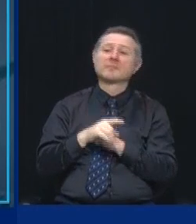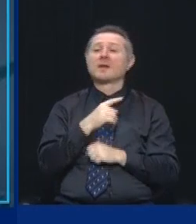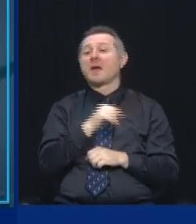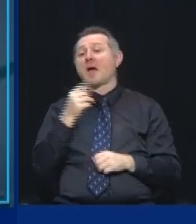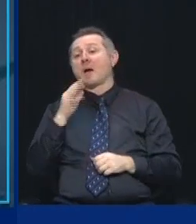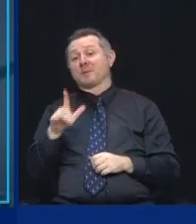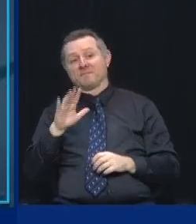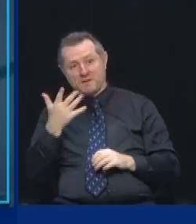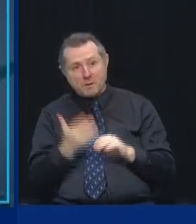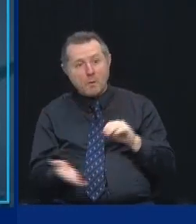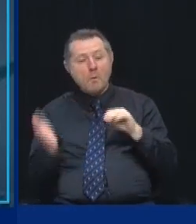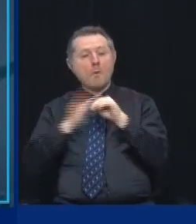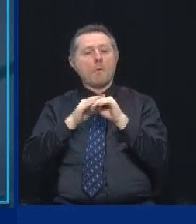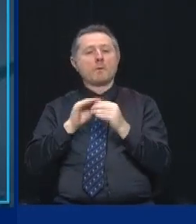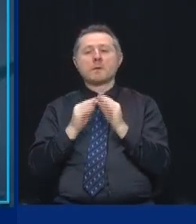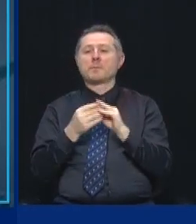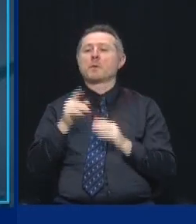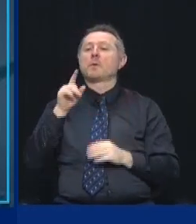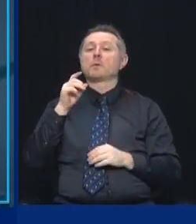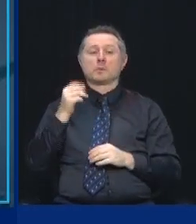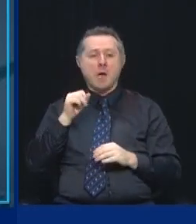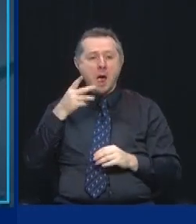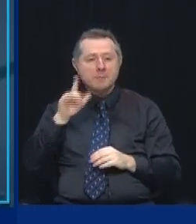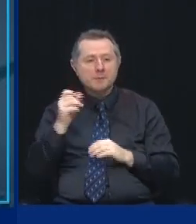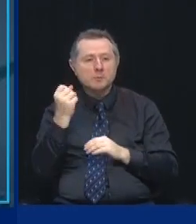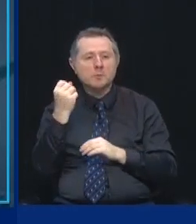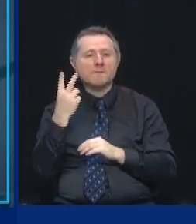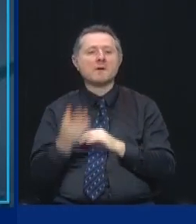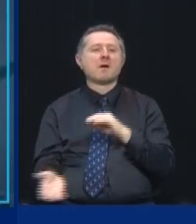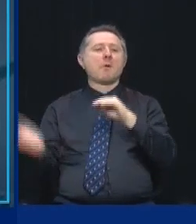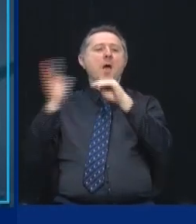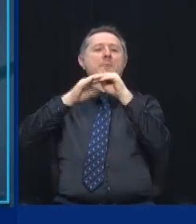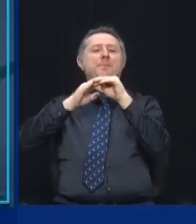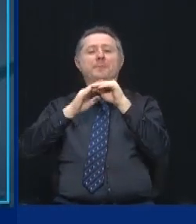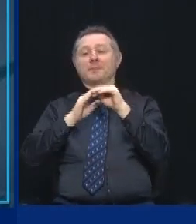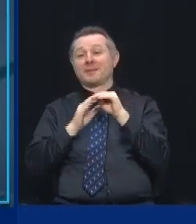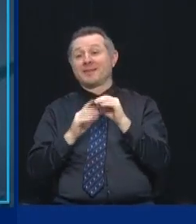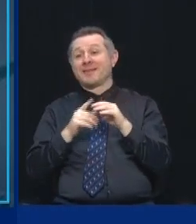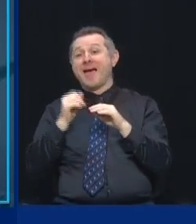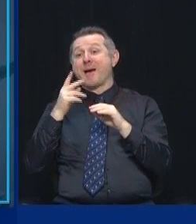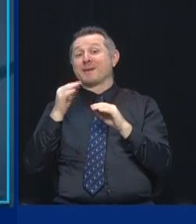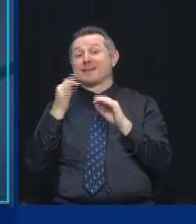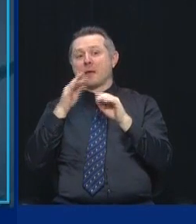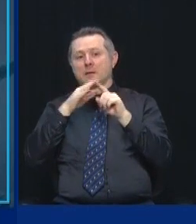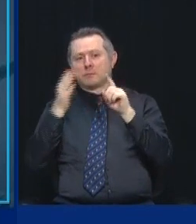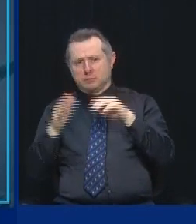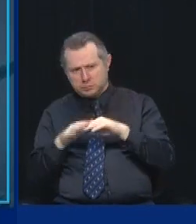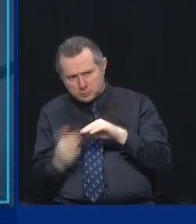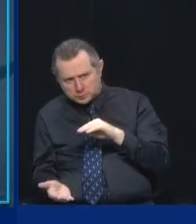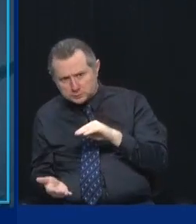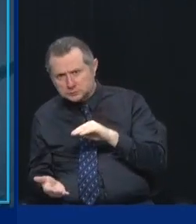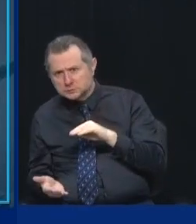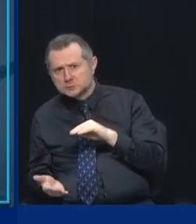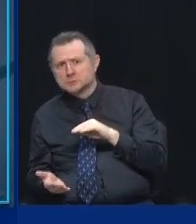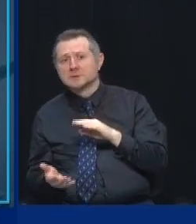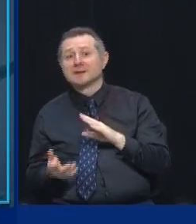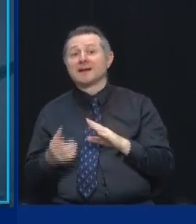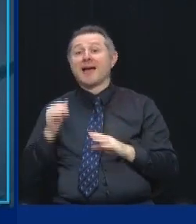IT'S SAFE. PRESIDENT HAS BEEN TALKING ABOUT THE VACCINES. WENT UP APRIL 5th, WENT UP APRIL 12th.